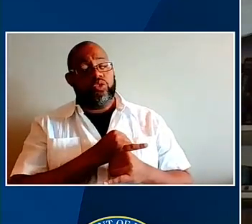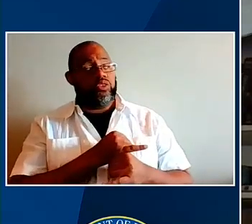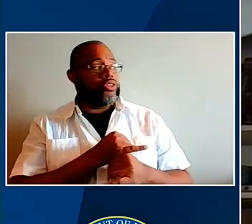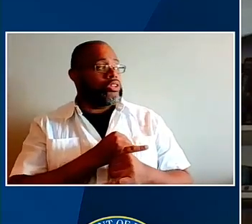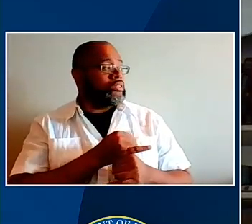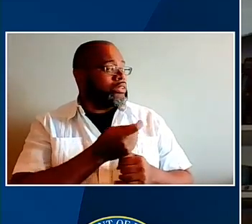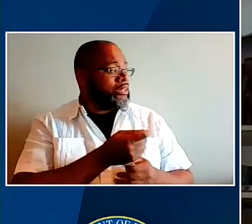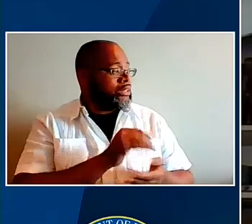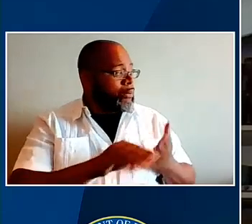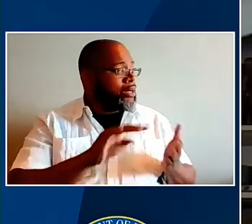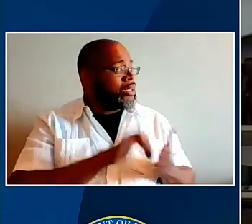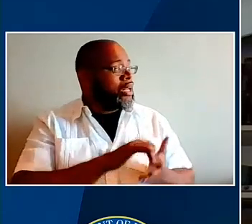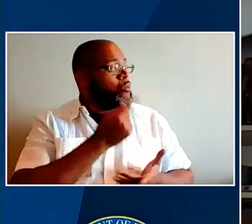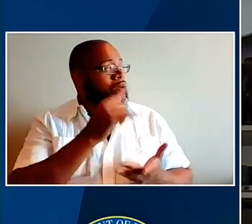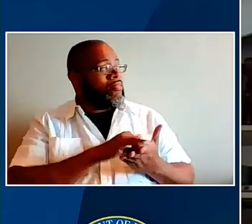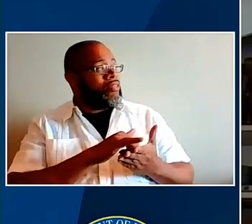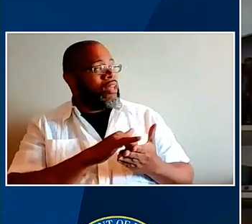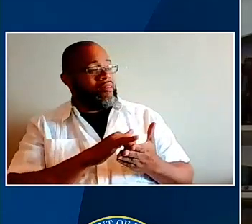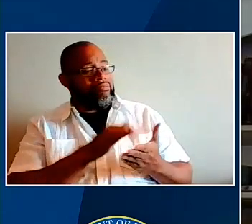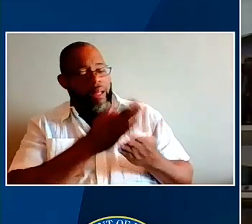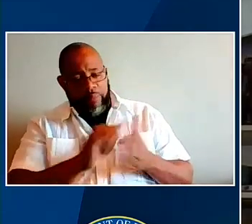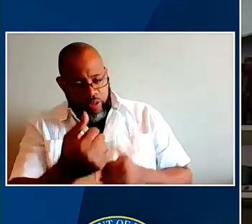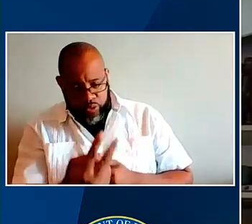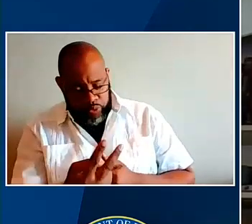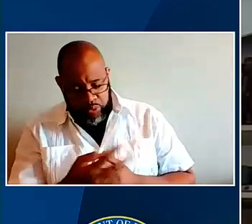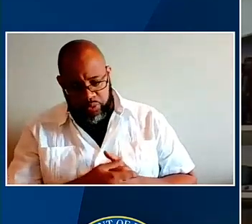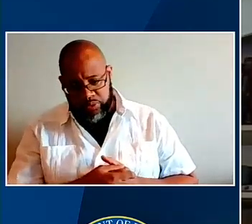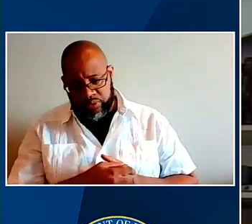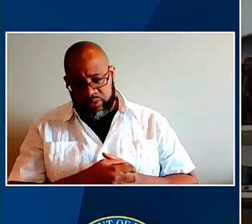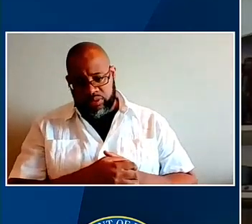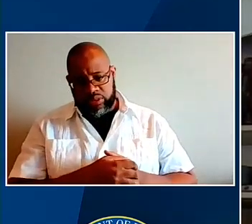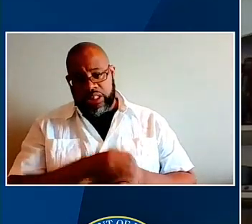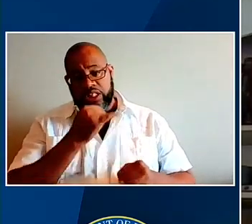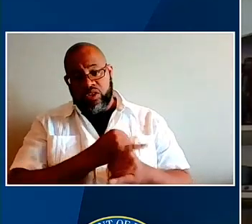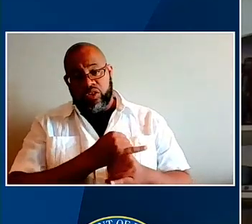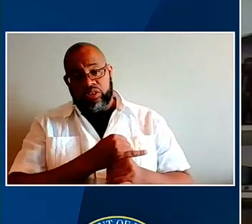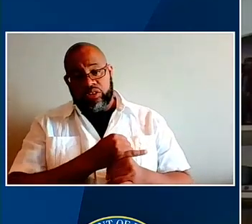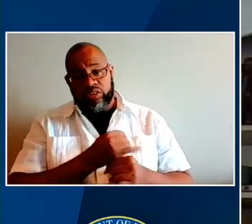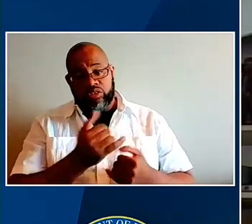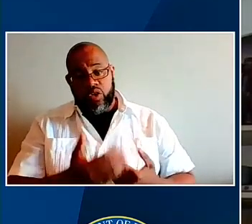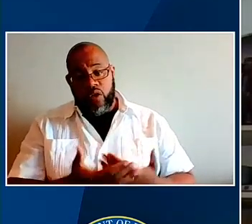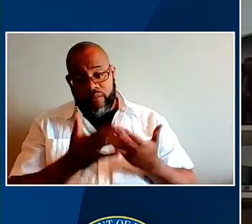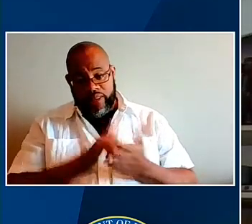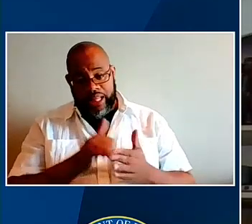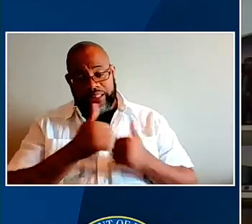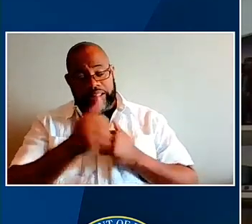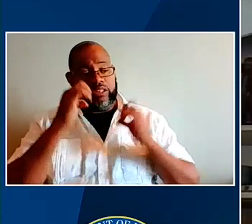is not one that sunsets, unlike the other two, right, the institution is offering a distance education program in that state